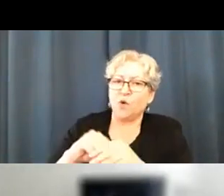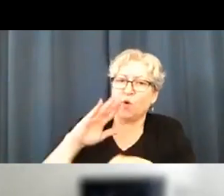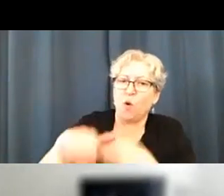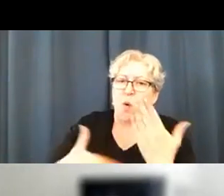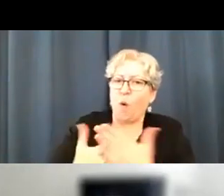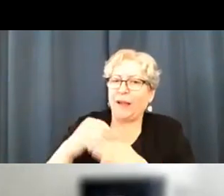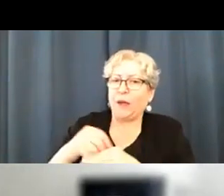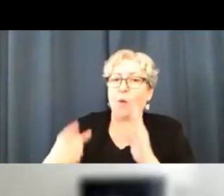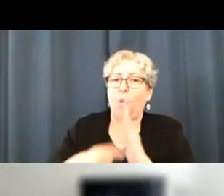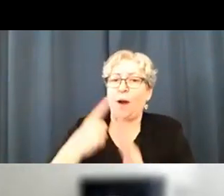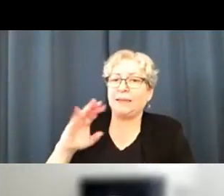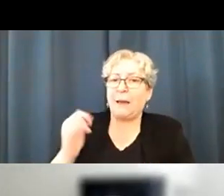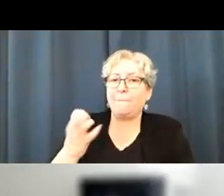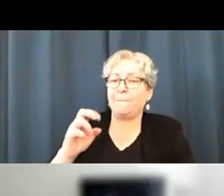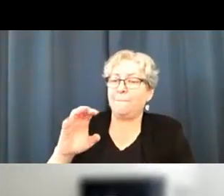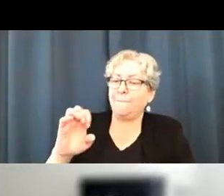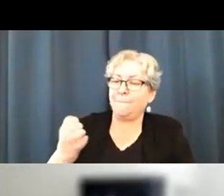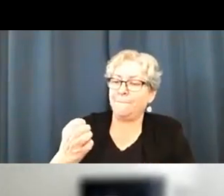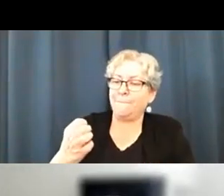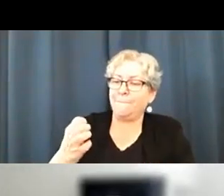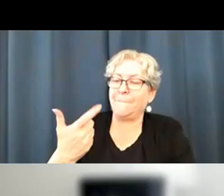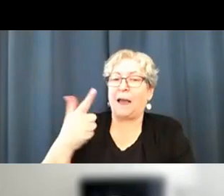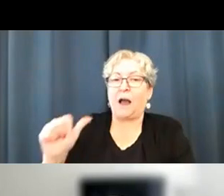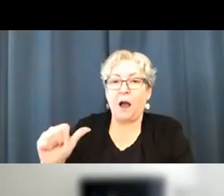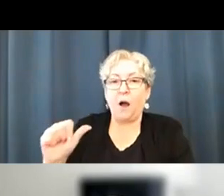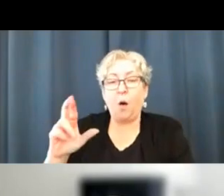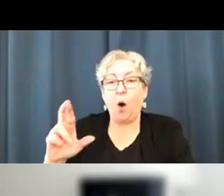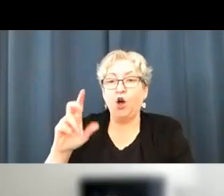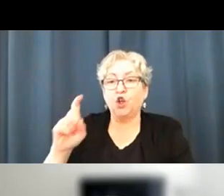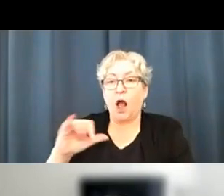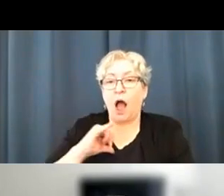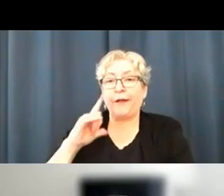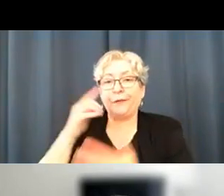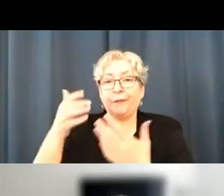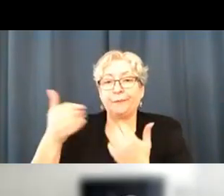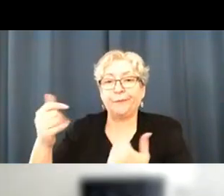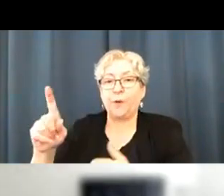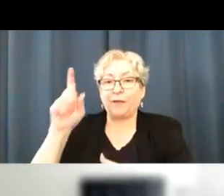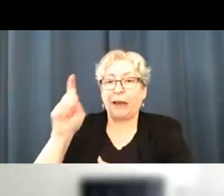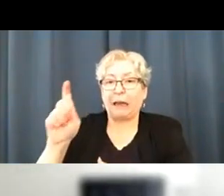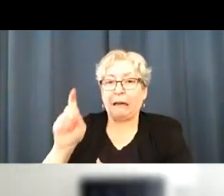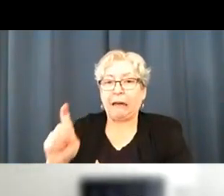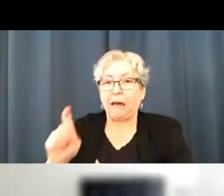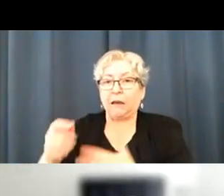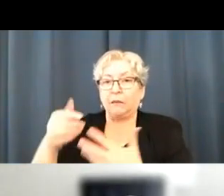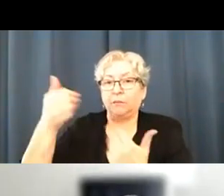or should I simplify my menu structure and make it so that people have to click through a couple of times? Those are some of the decisions you can make